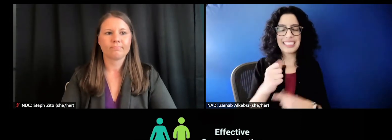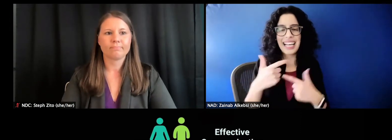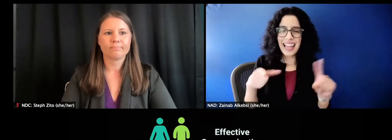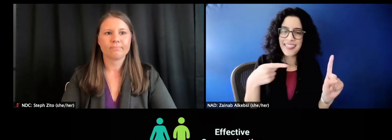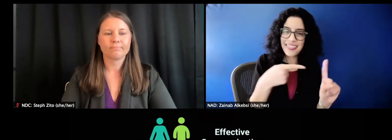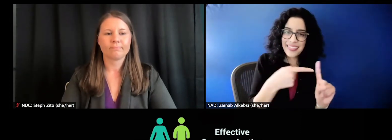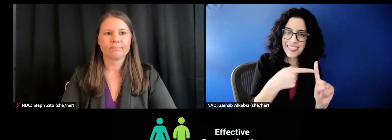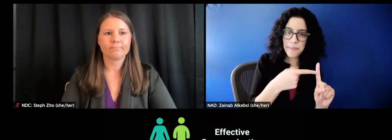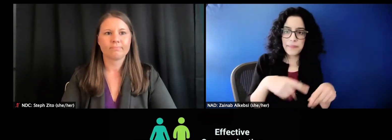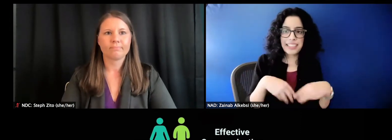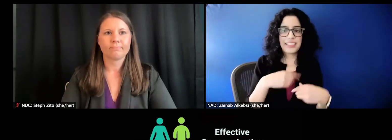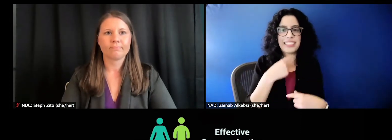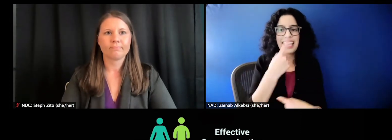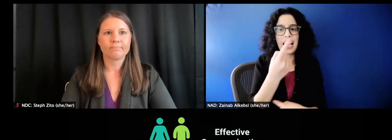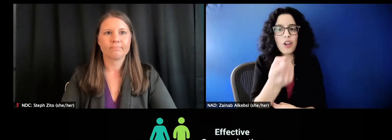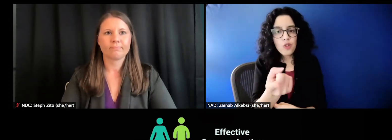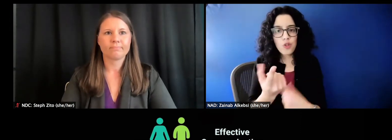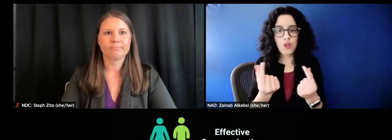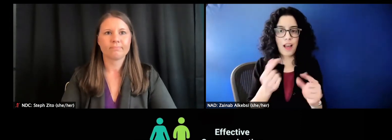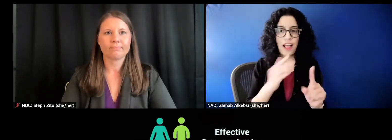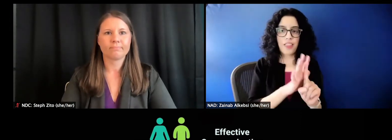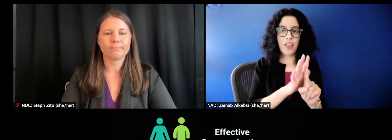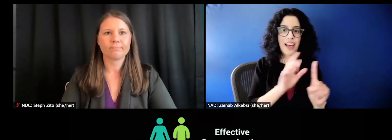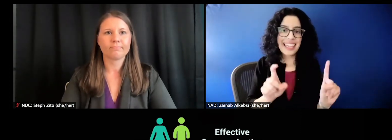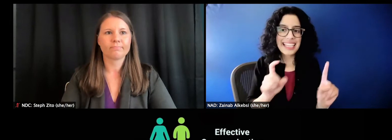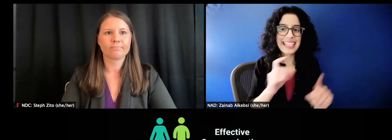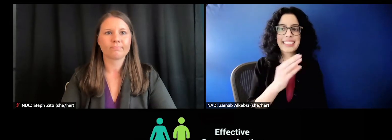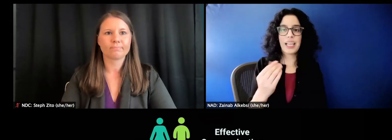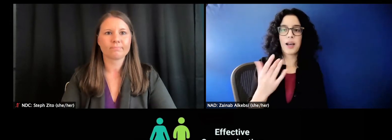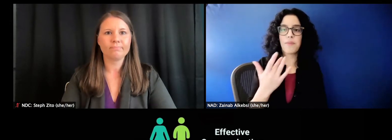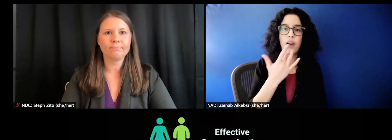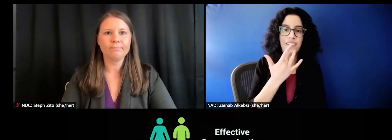Let them tell you what their needs and preferences are.